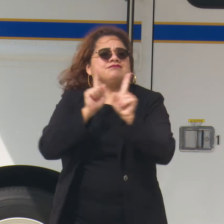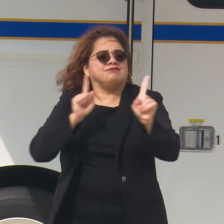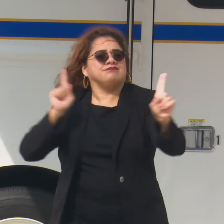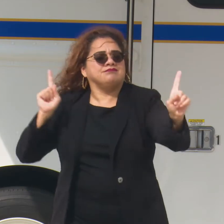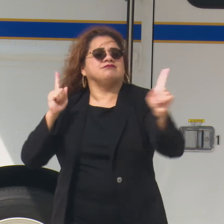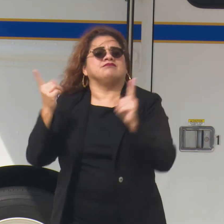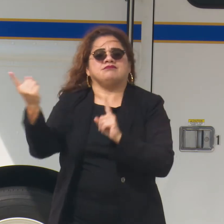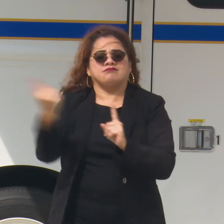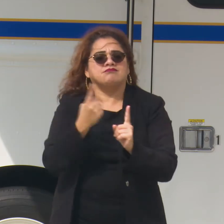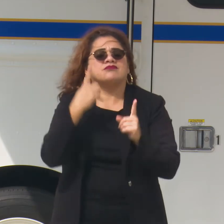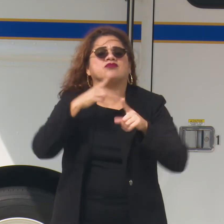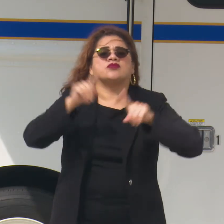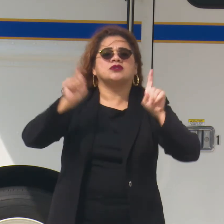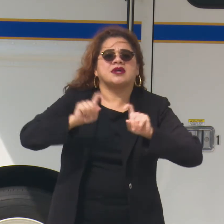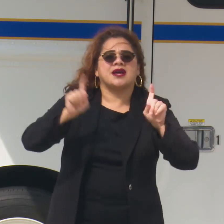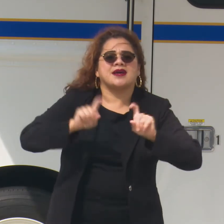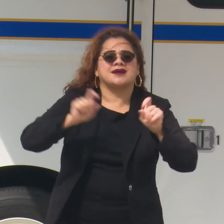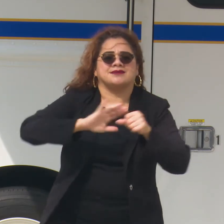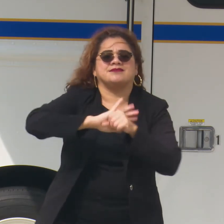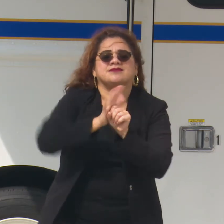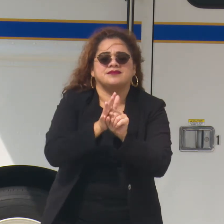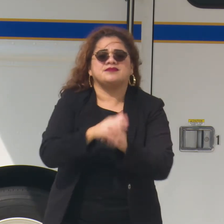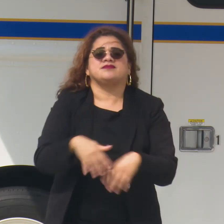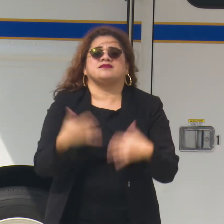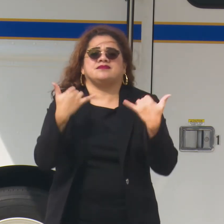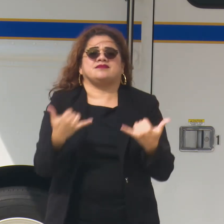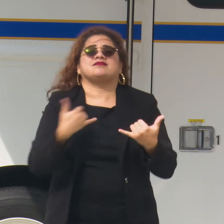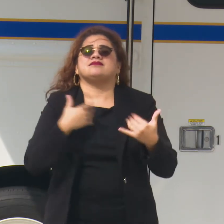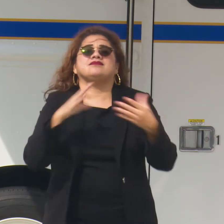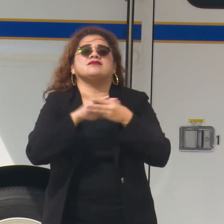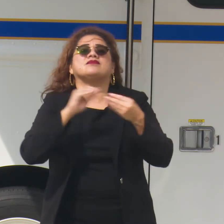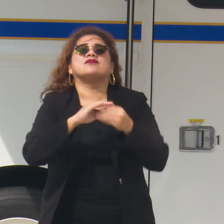remarks in Spanish, and then I'm going to turn this over to our next speaker.